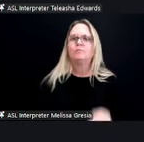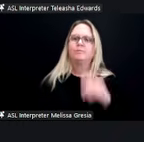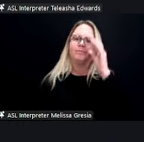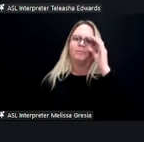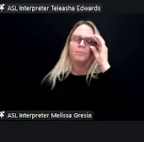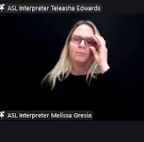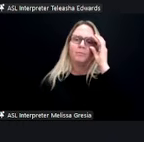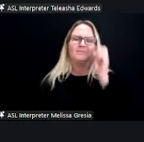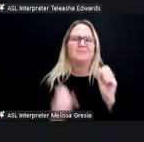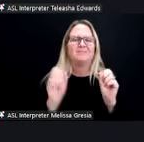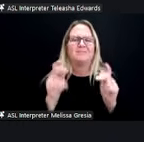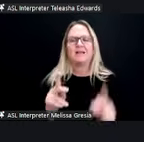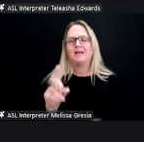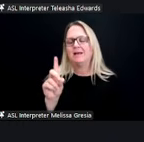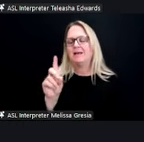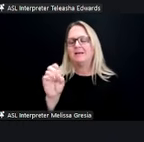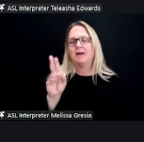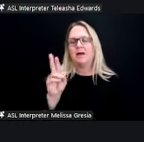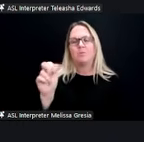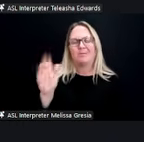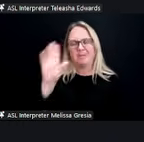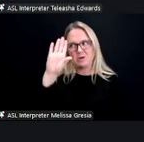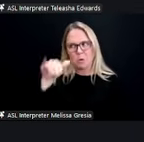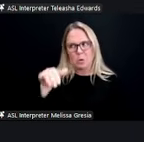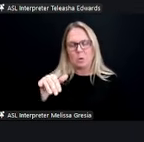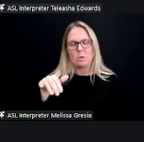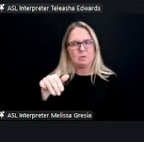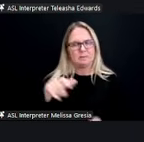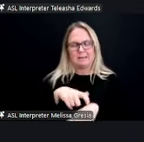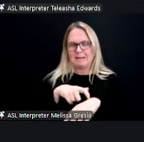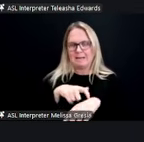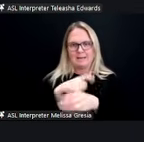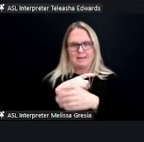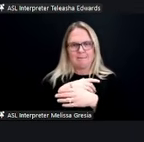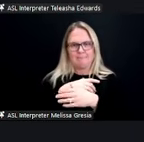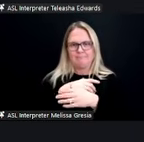All right, Deborah, I know we are approaching time, so I will turn it back over to you to